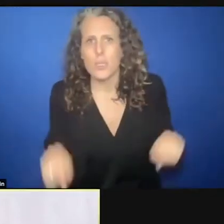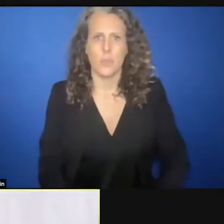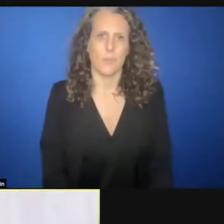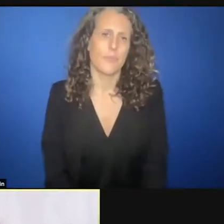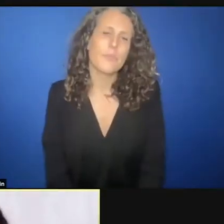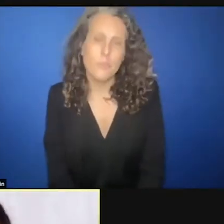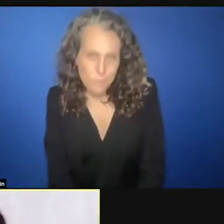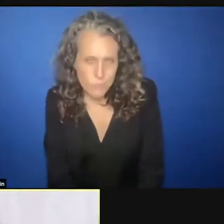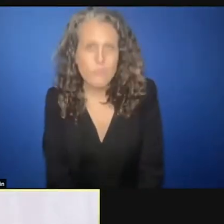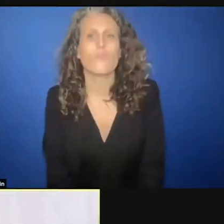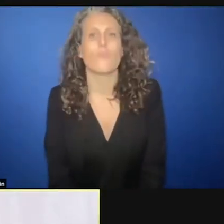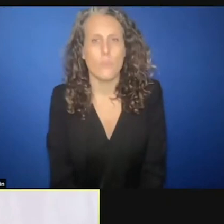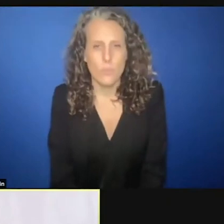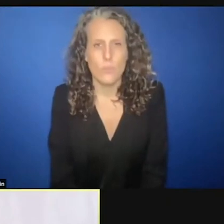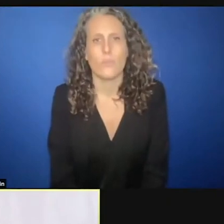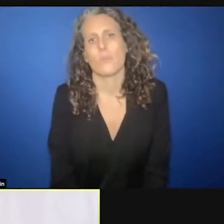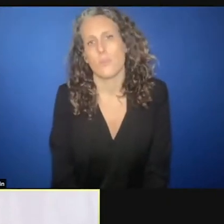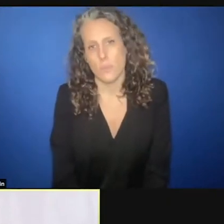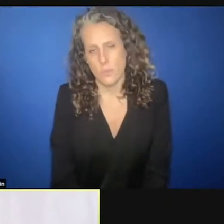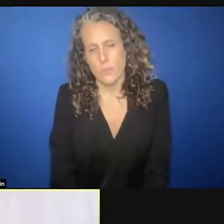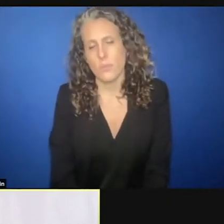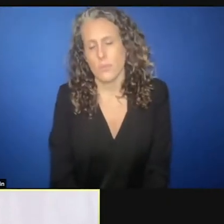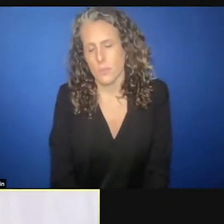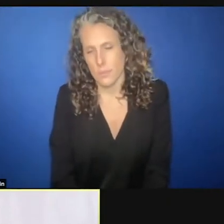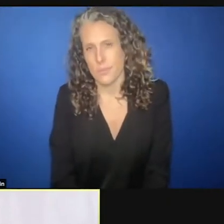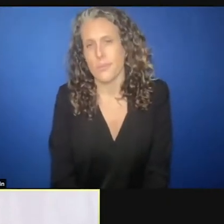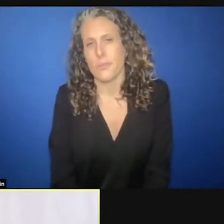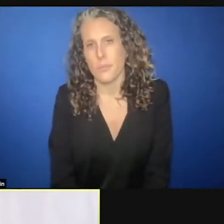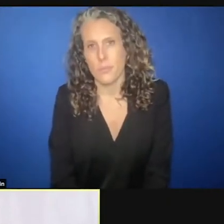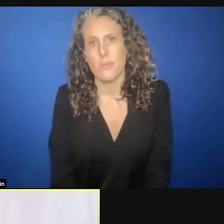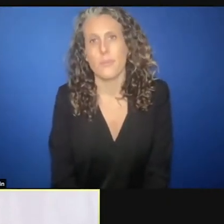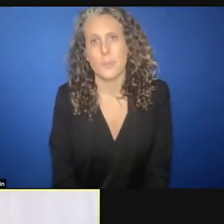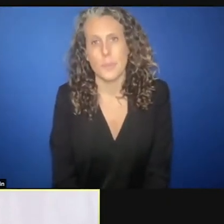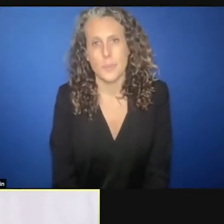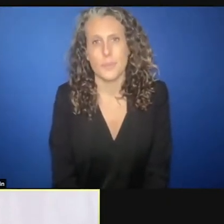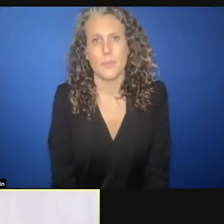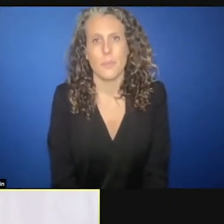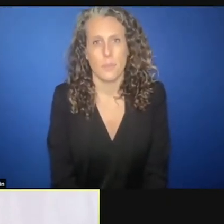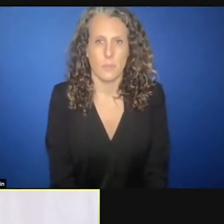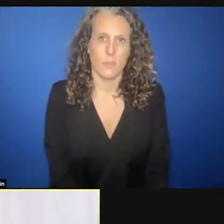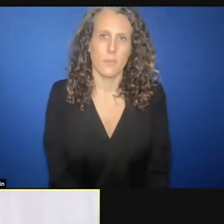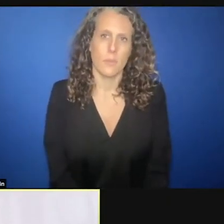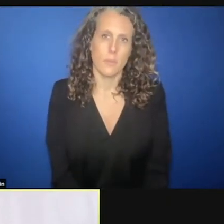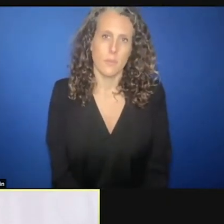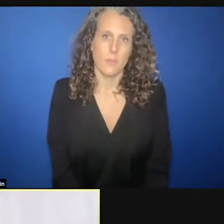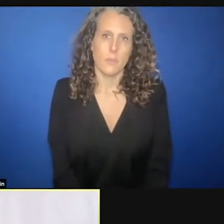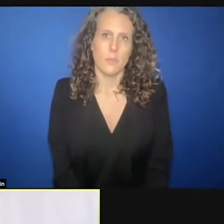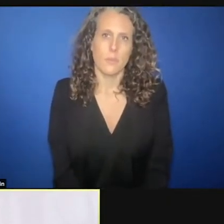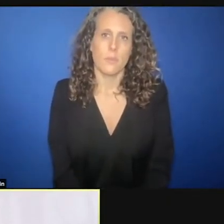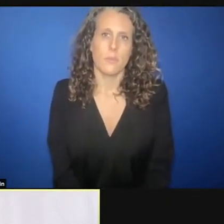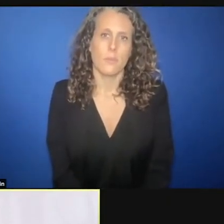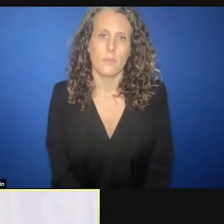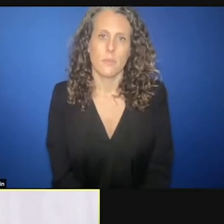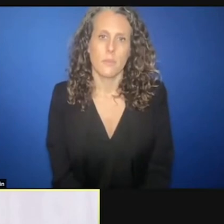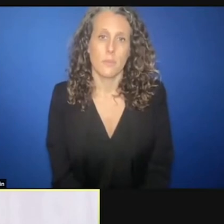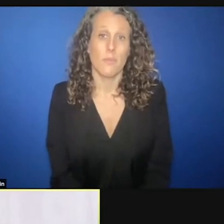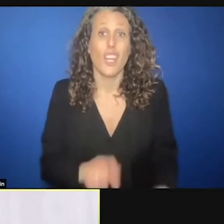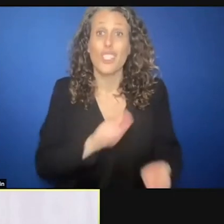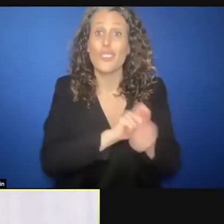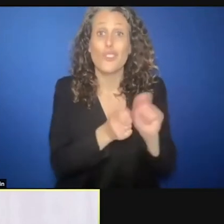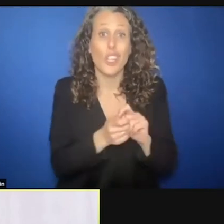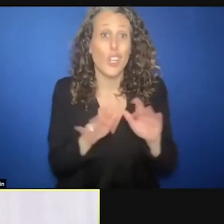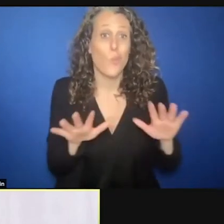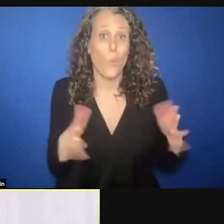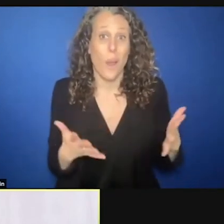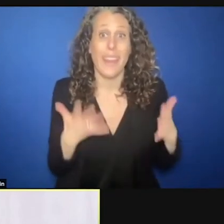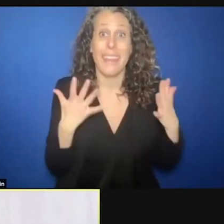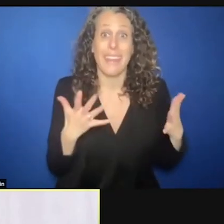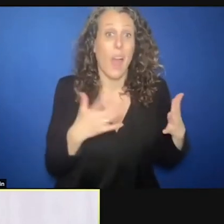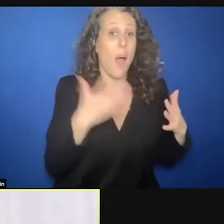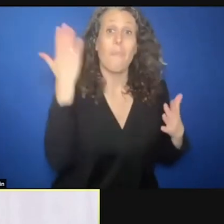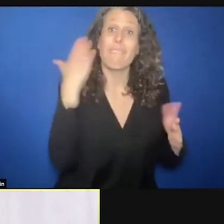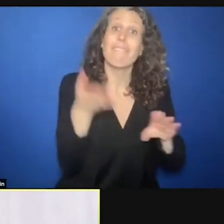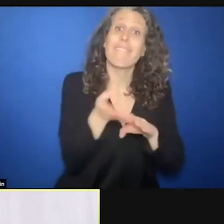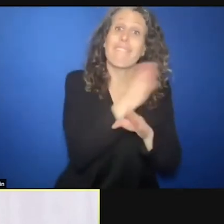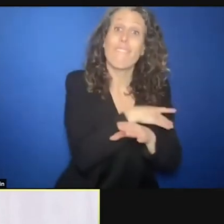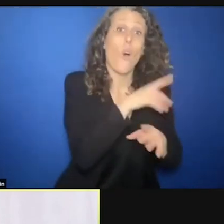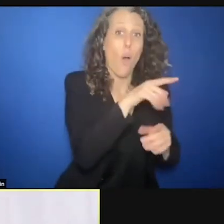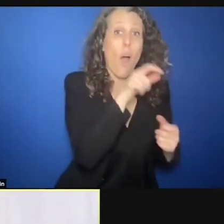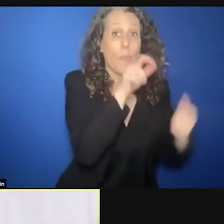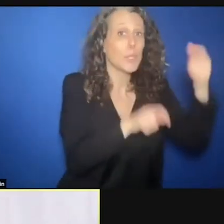Yes. The change has been being able to operate in a virtual environment. Part of our work needs